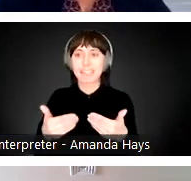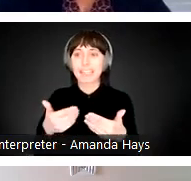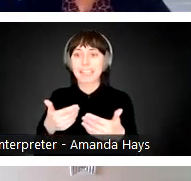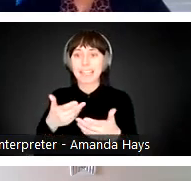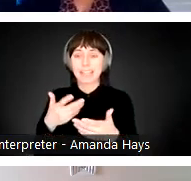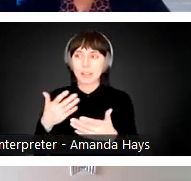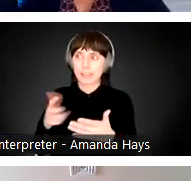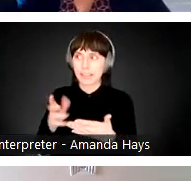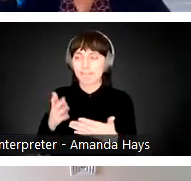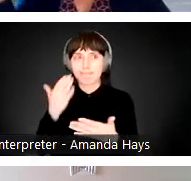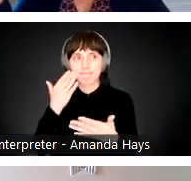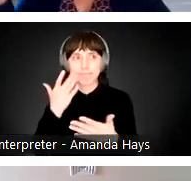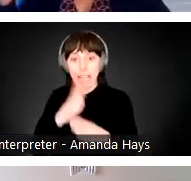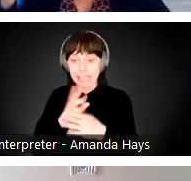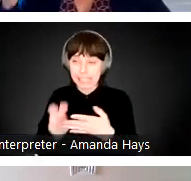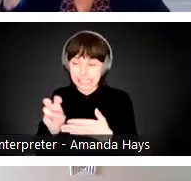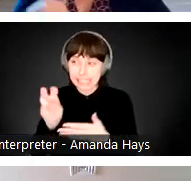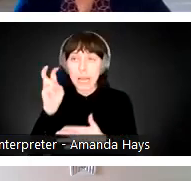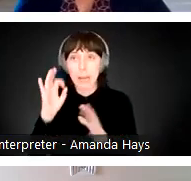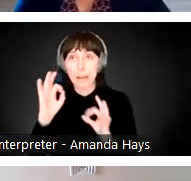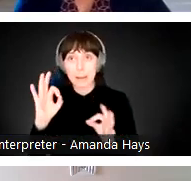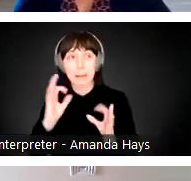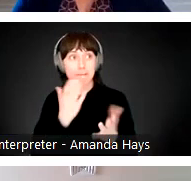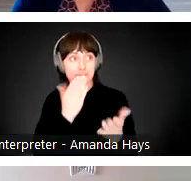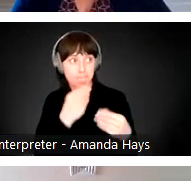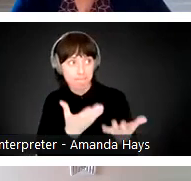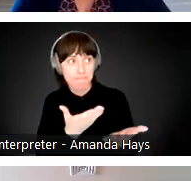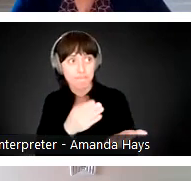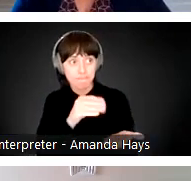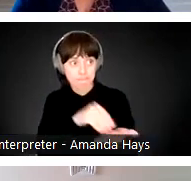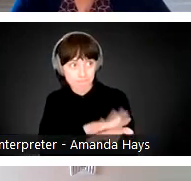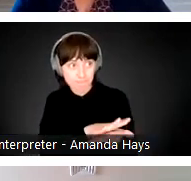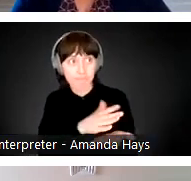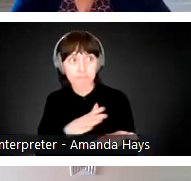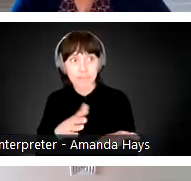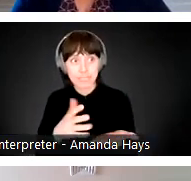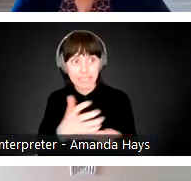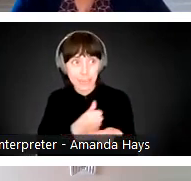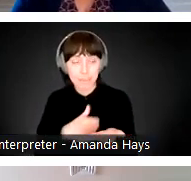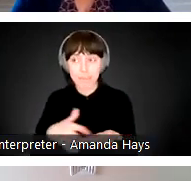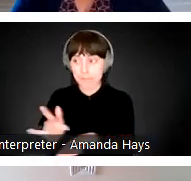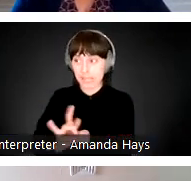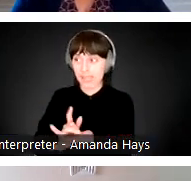provide all the documentation- both medical and income, in some cases- there's